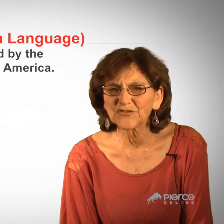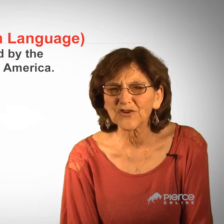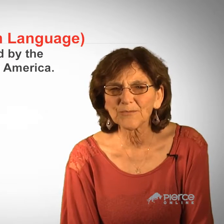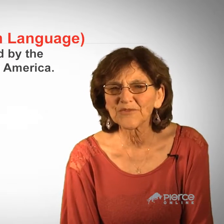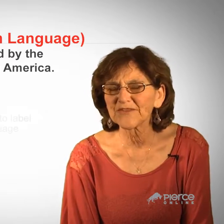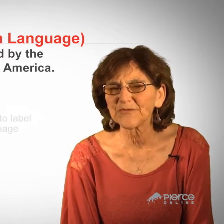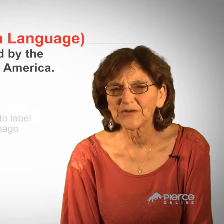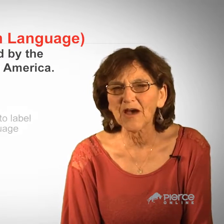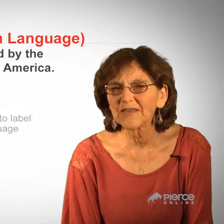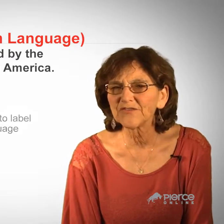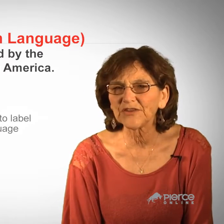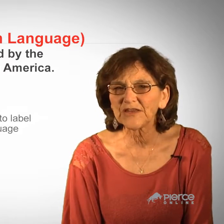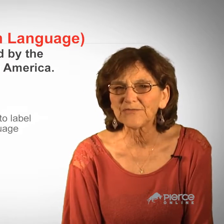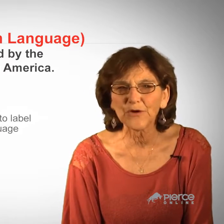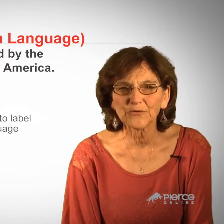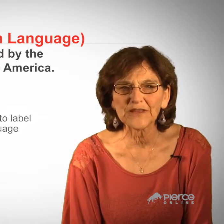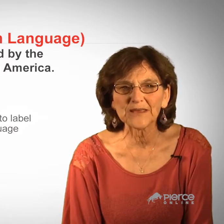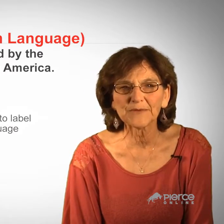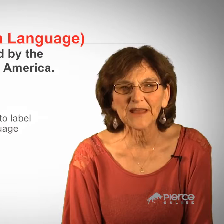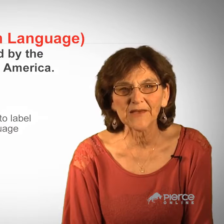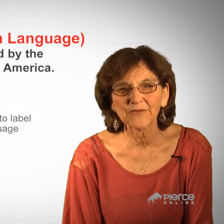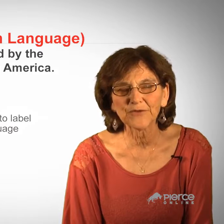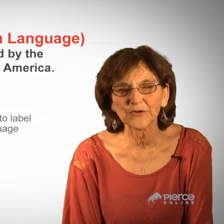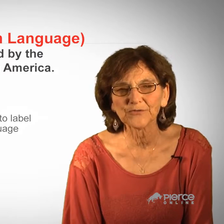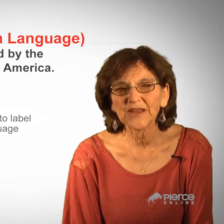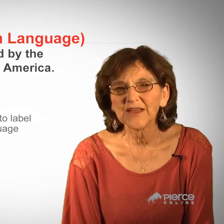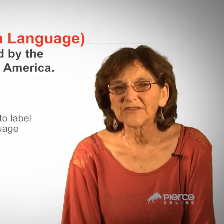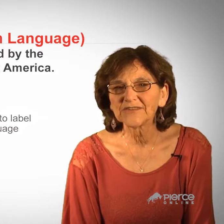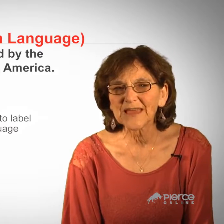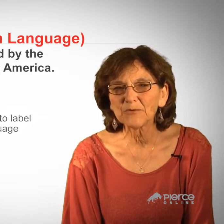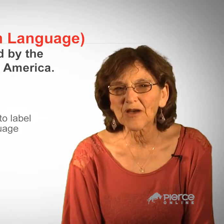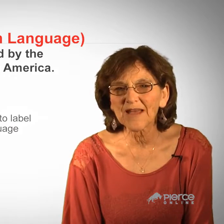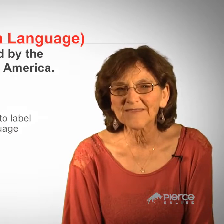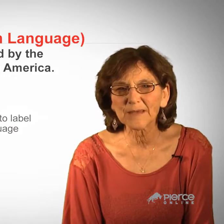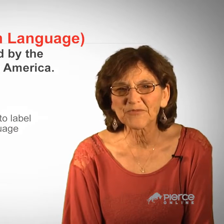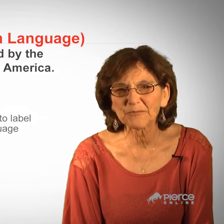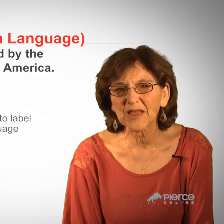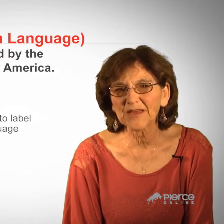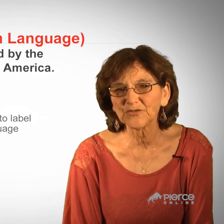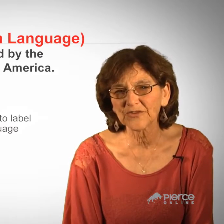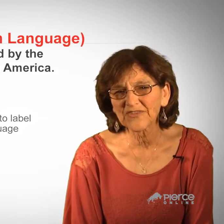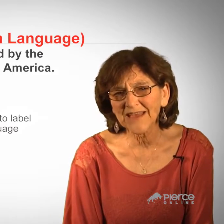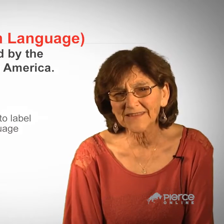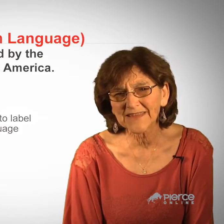terms as phonology, phoneme, and allophone to label concepts applied to a silent